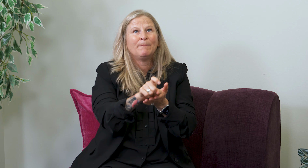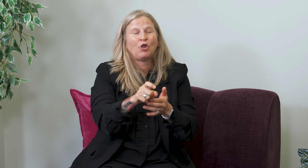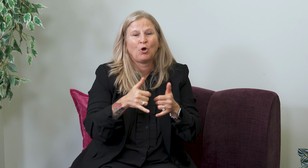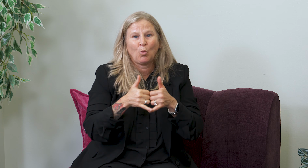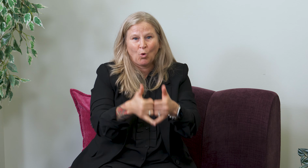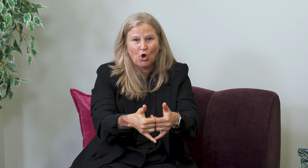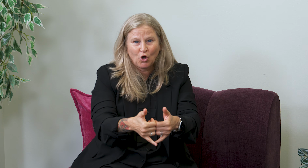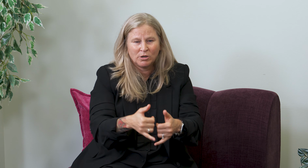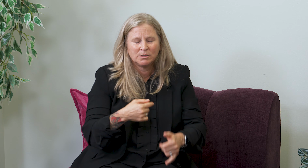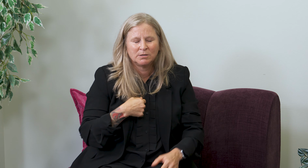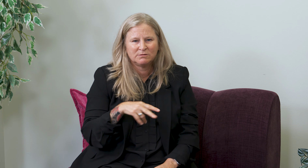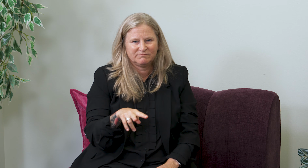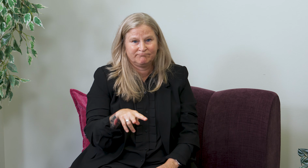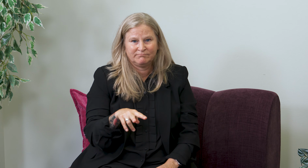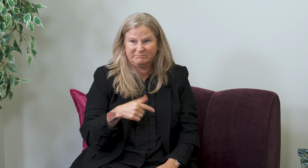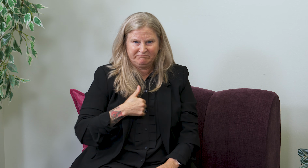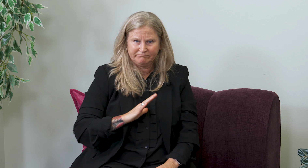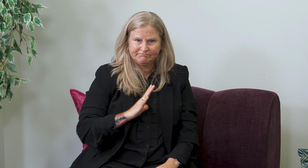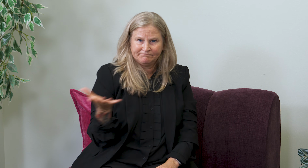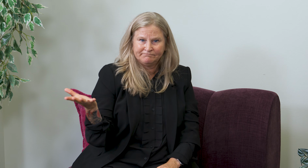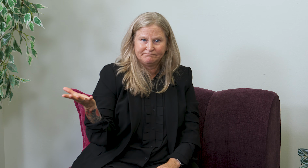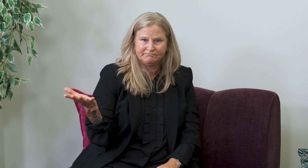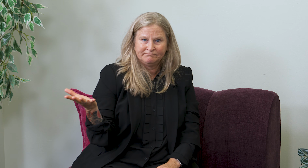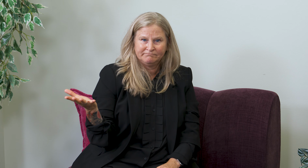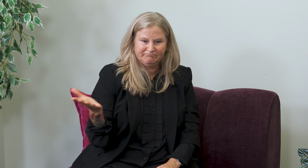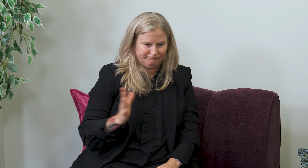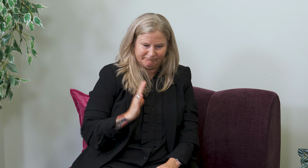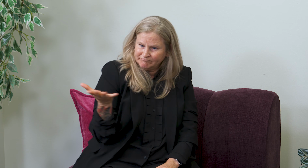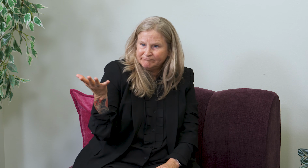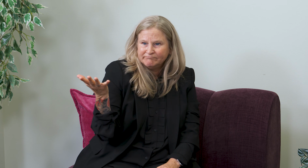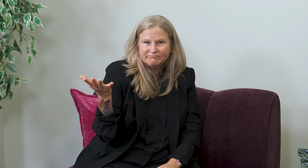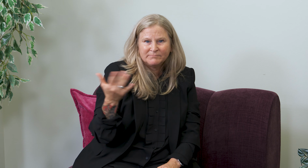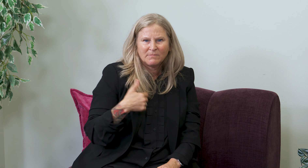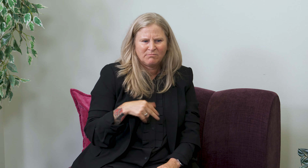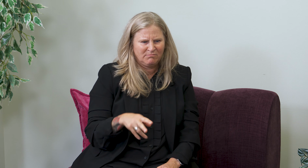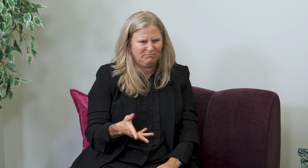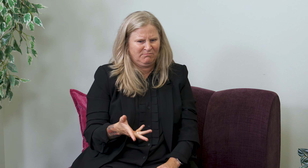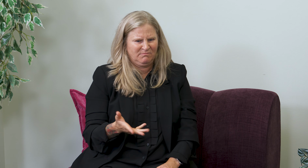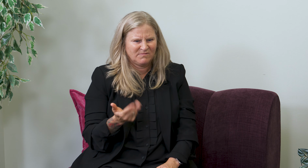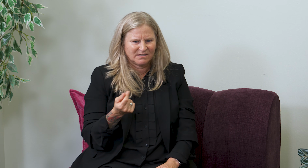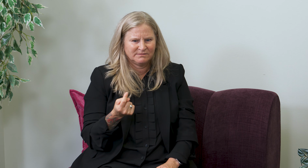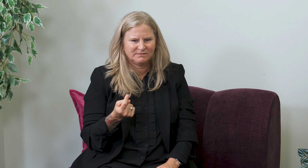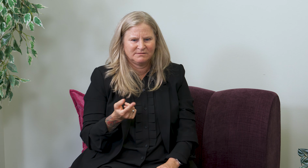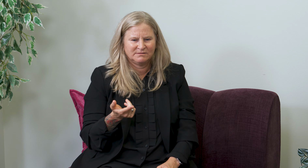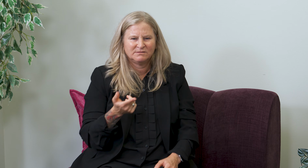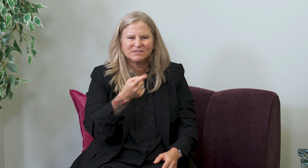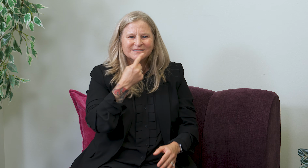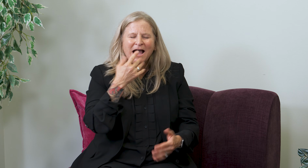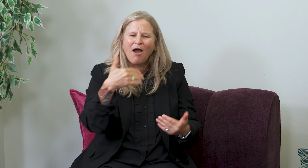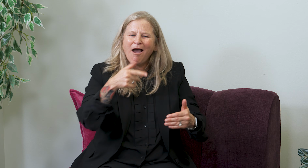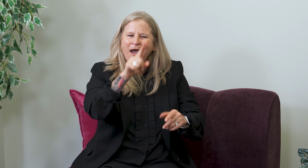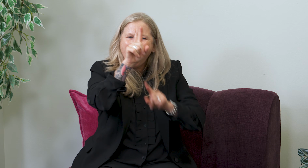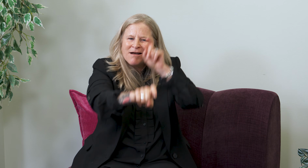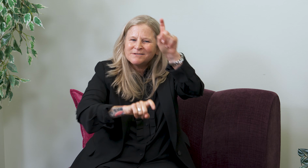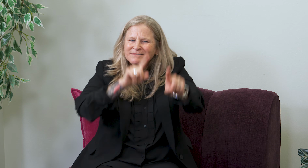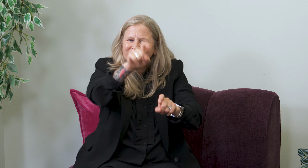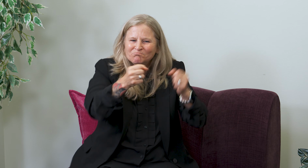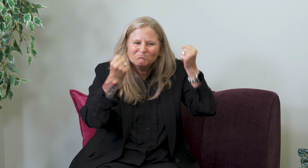The Curious Caterpillar Award I remember it was called and I hated it. I was so upset